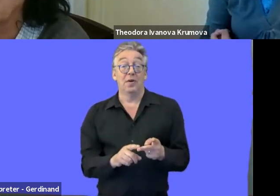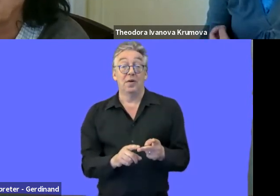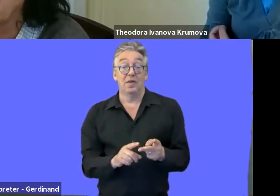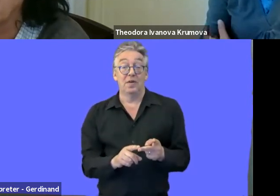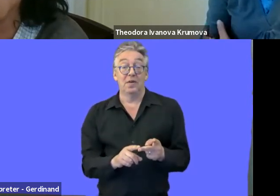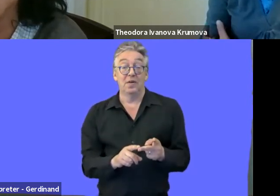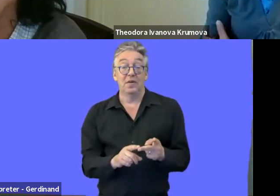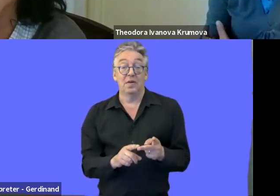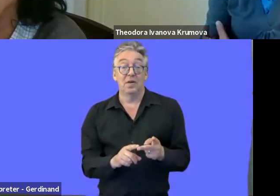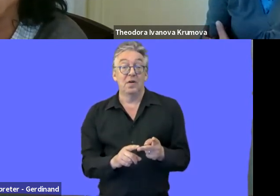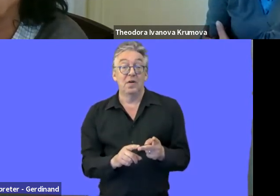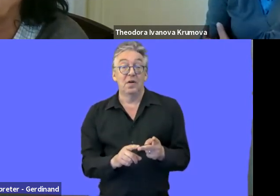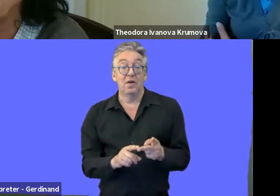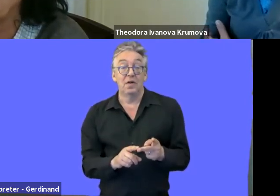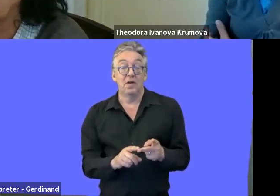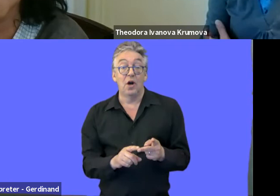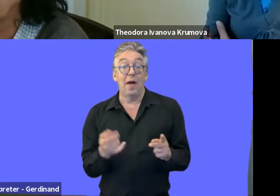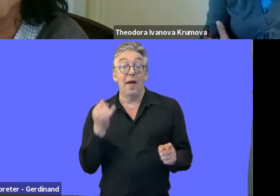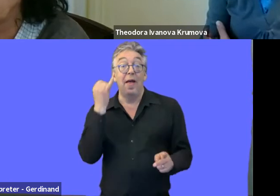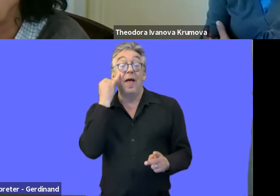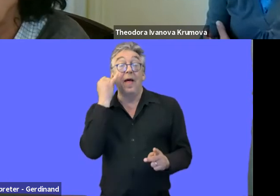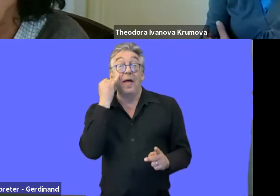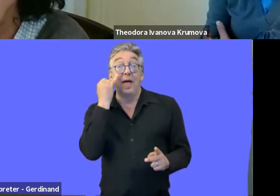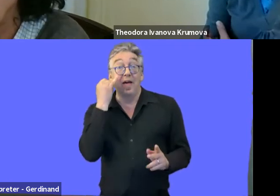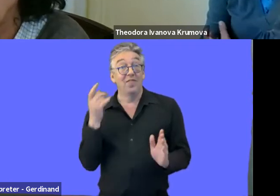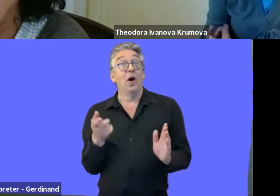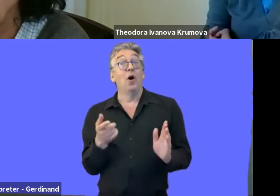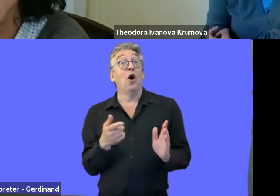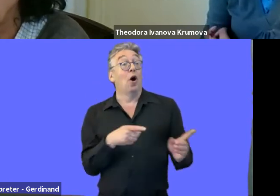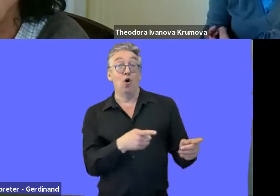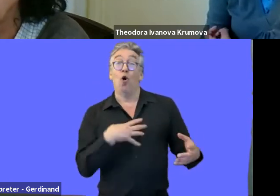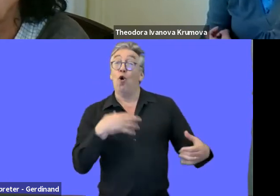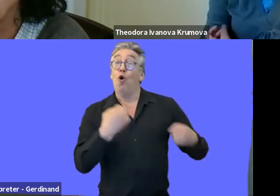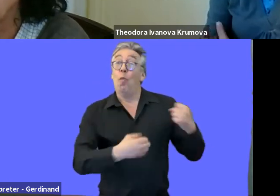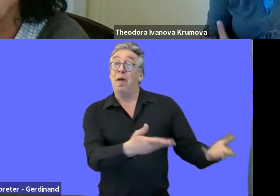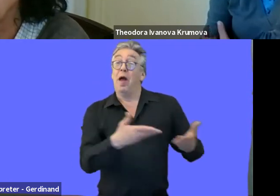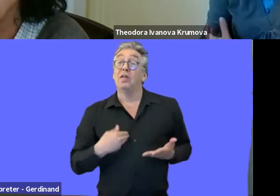this request will be granted and then, the life of the case for CRPD begins.